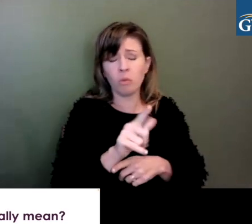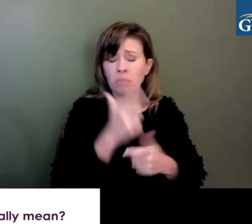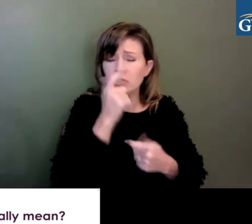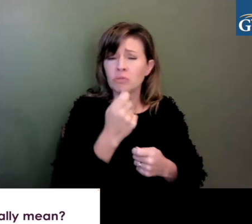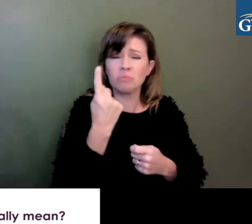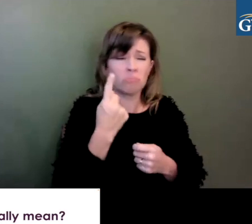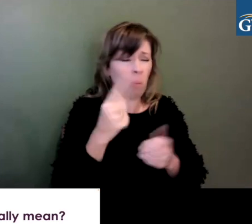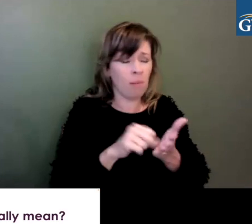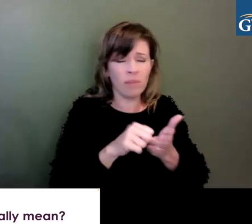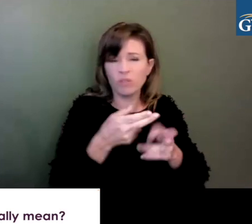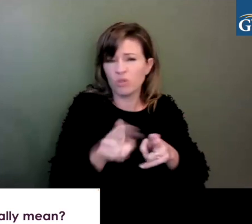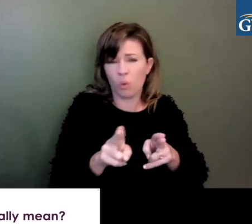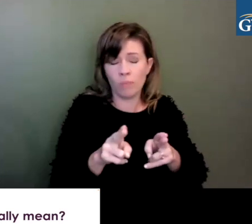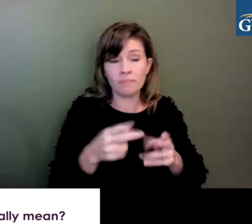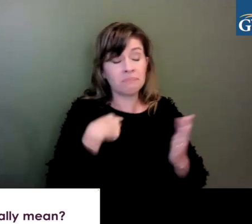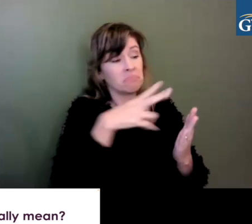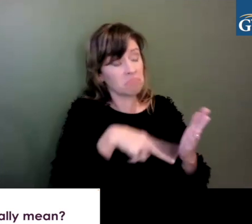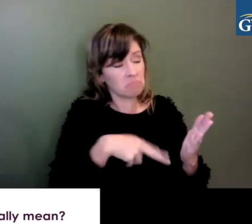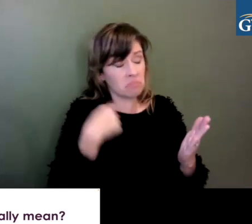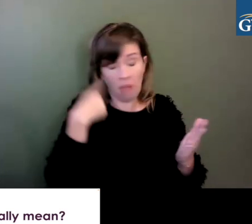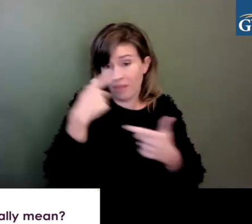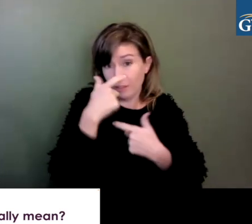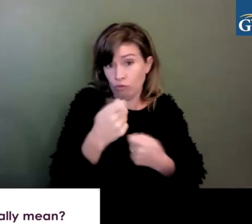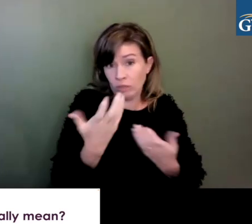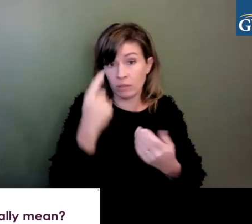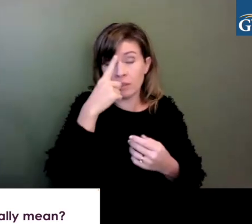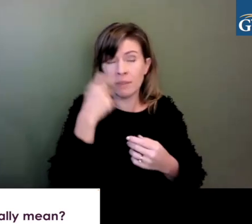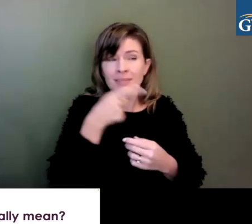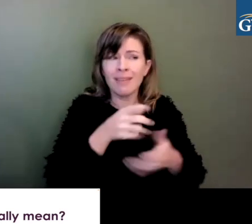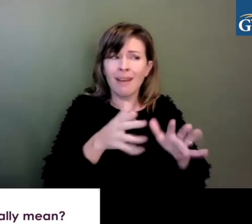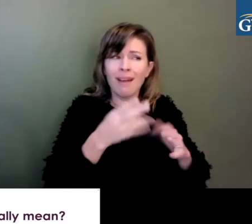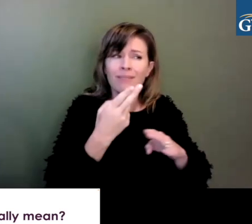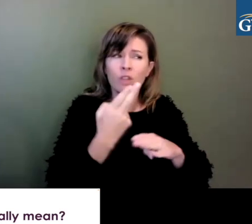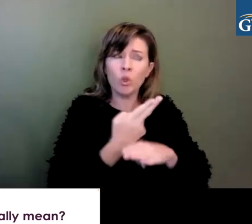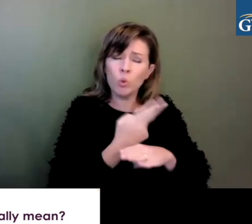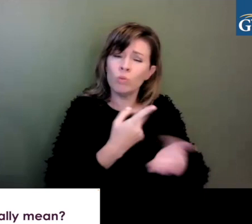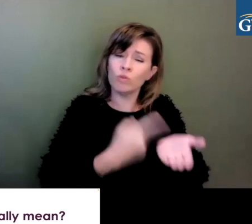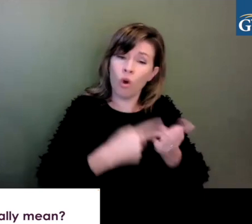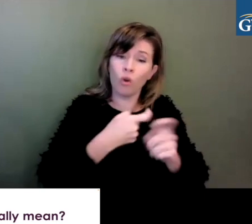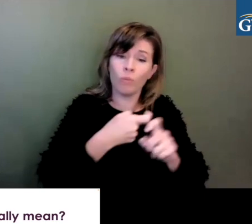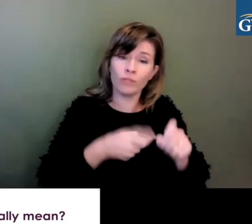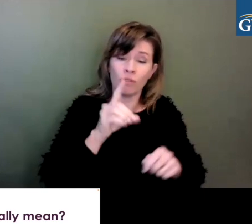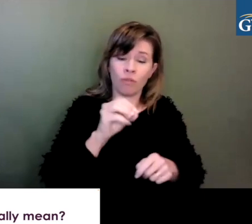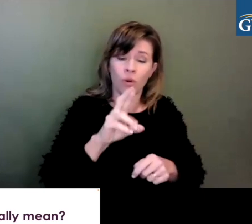short one-page editorial. It's interesting because in part they're using arguments from Dorothy Roberts,